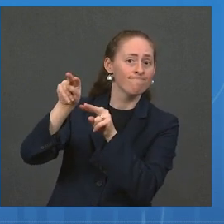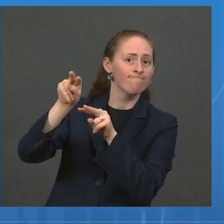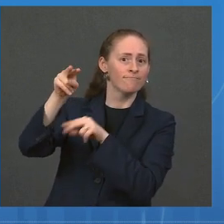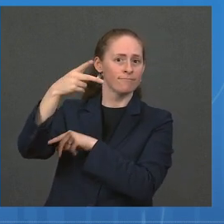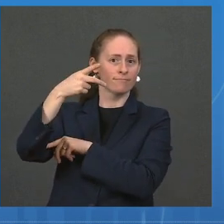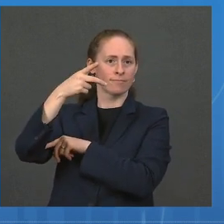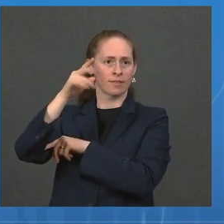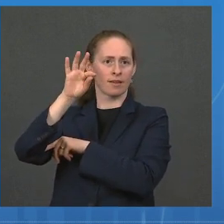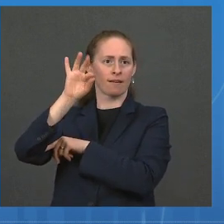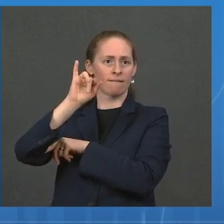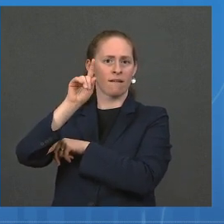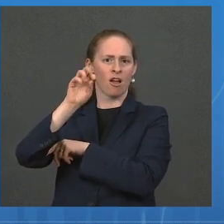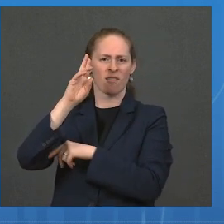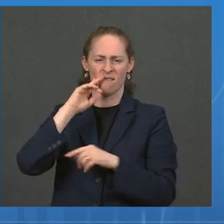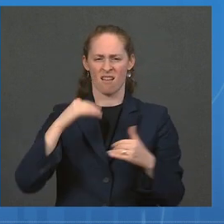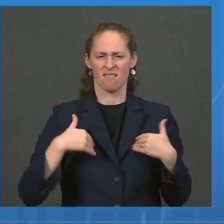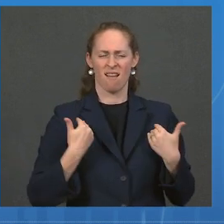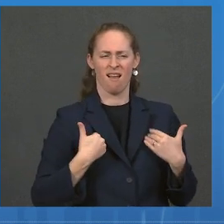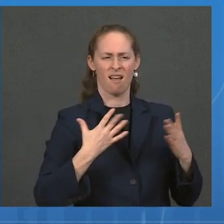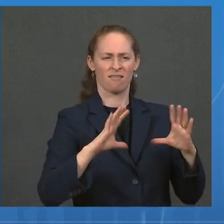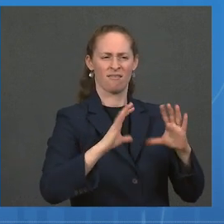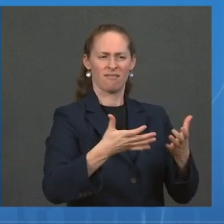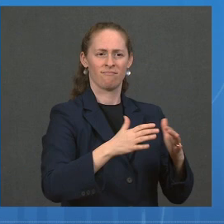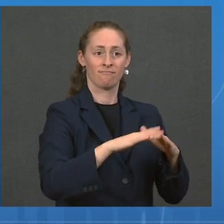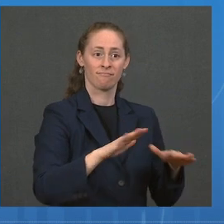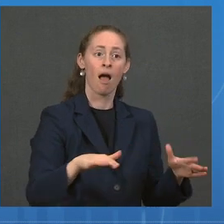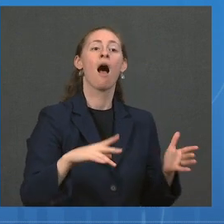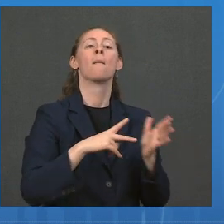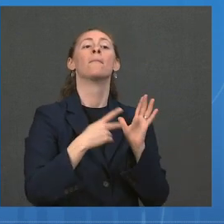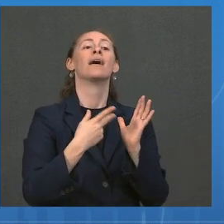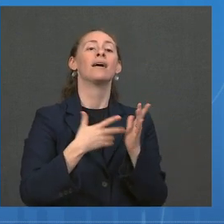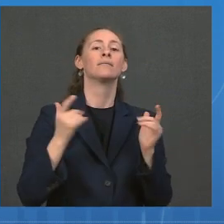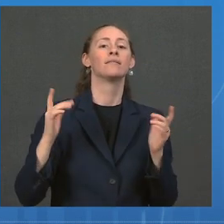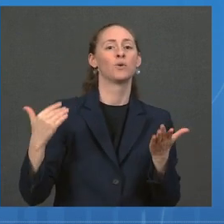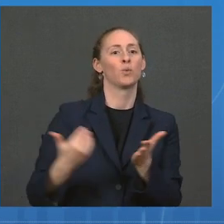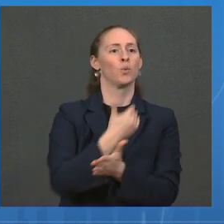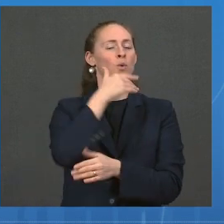will make an additional 28 million Americans eligible for vaccination.